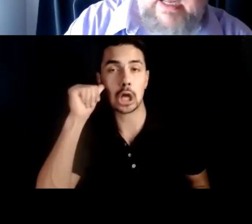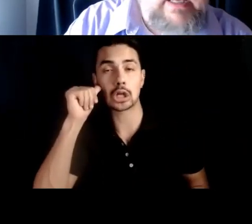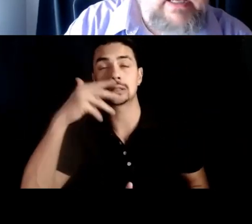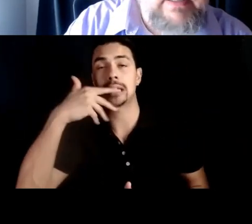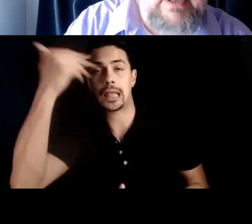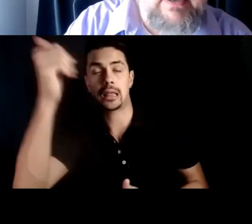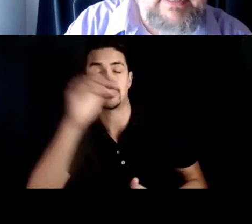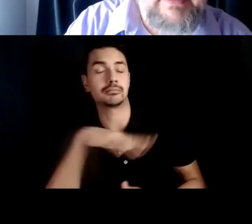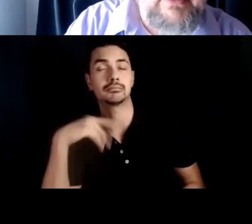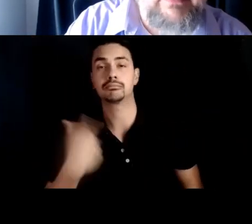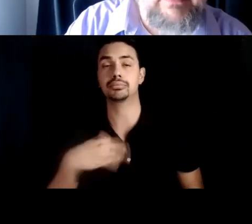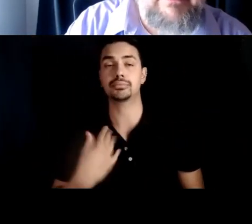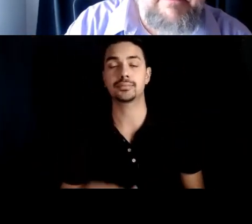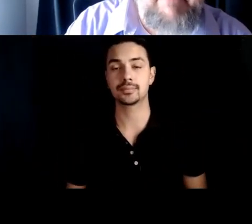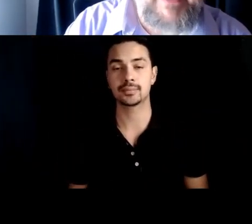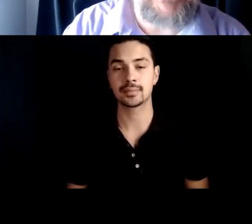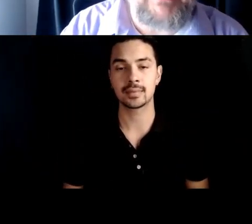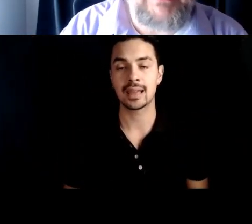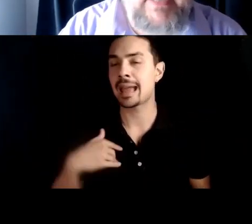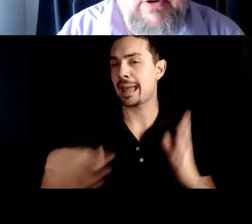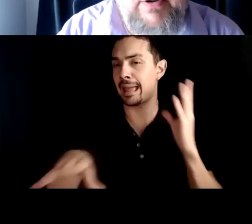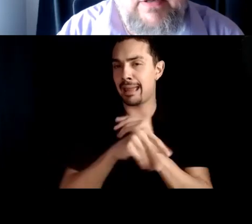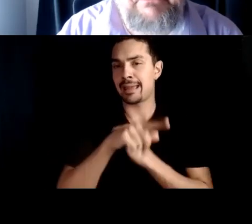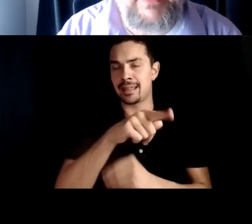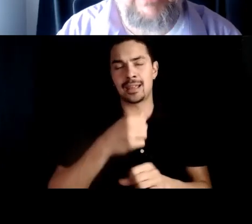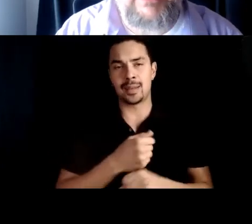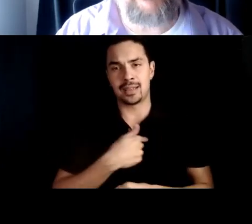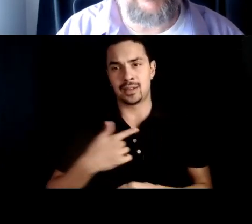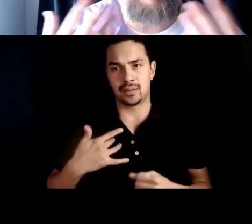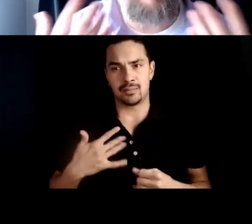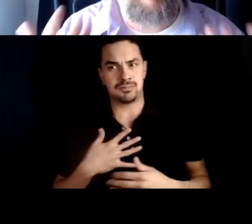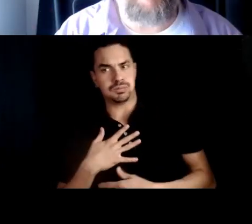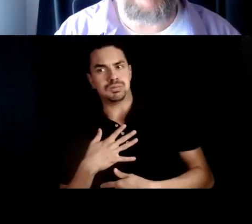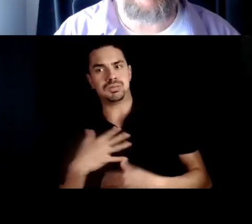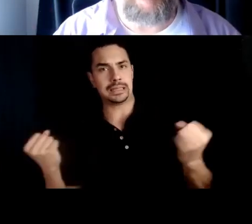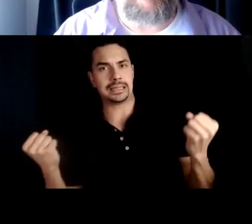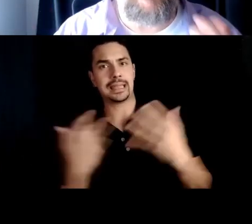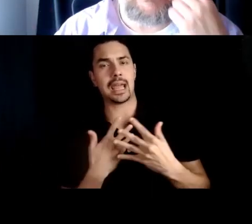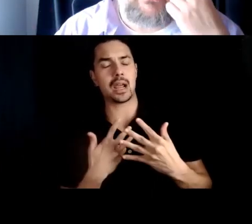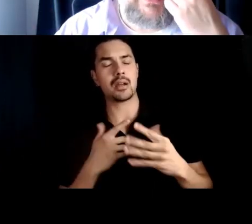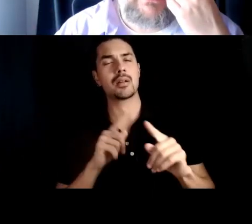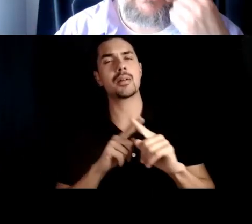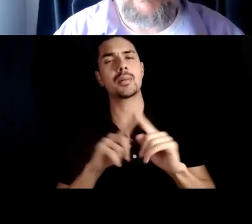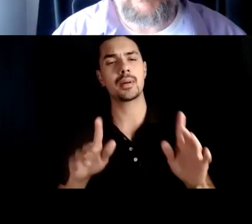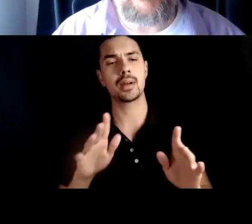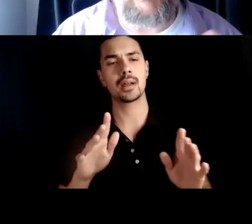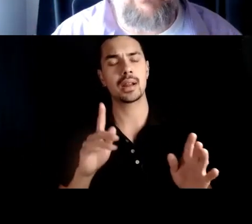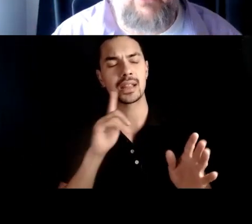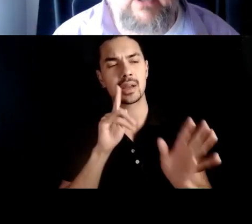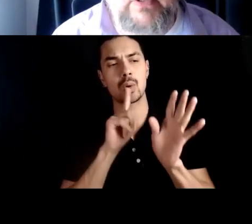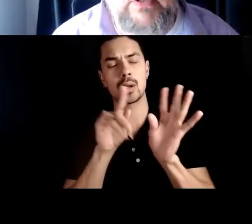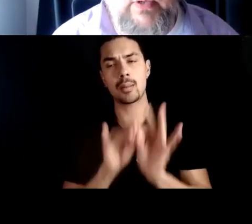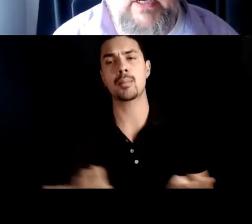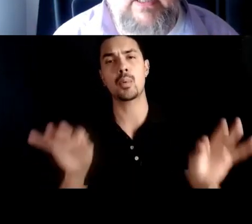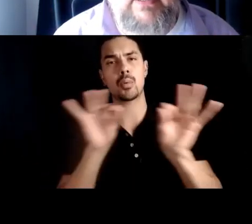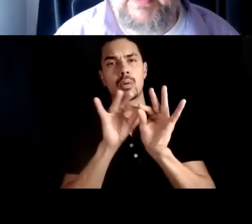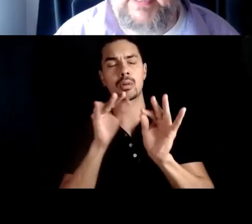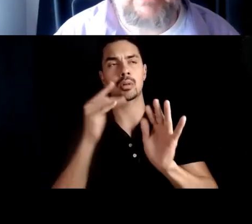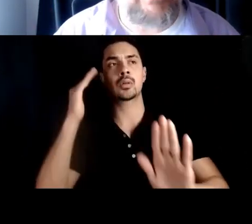And I added this here, not to make us all scared, but I think it's really important for us to know what's going on, to be aware of what's going on in our states.